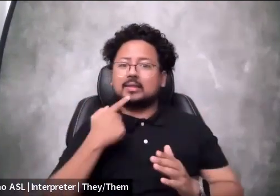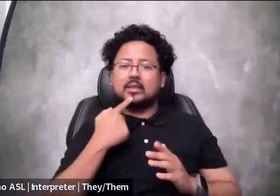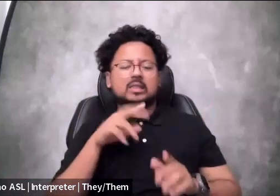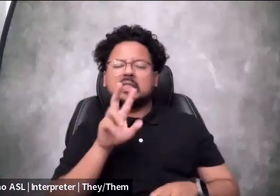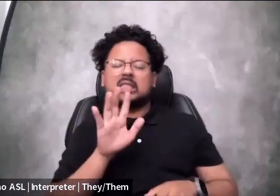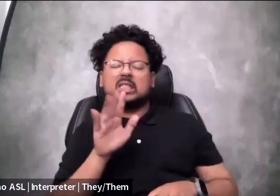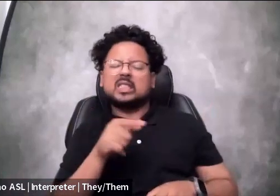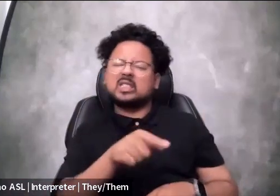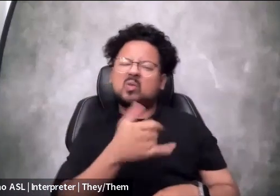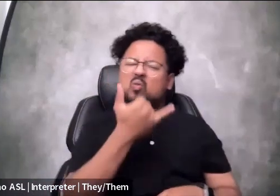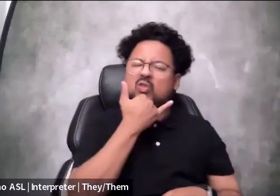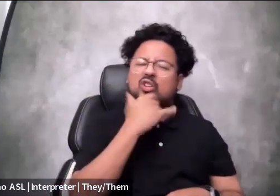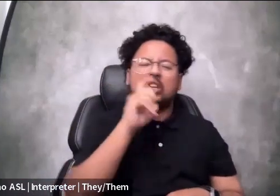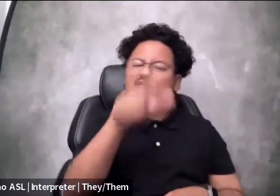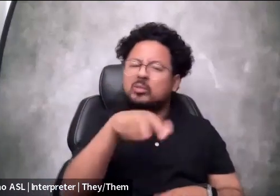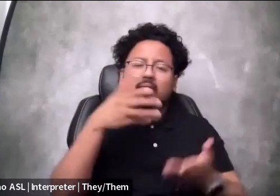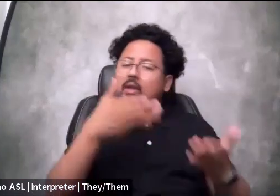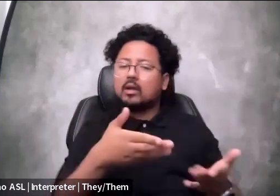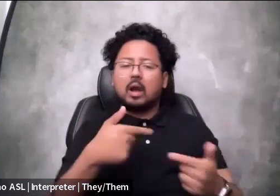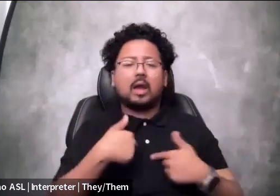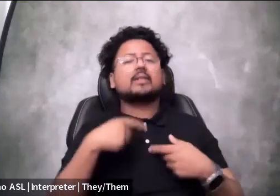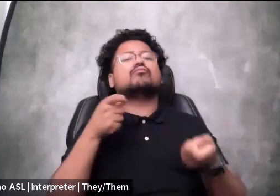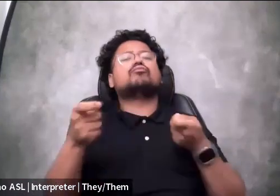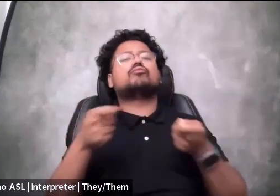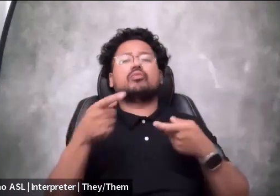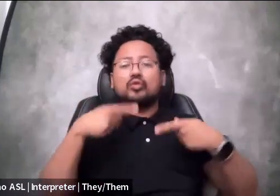that's not what it should be. It's kind of cool.